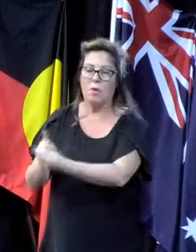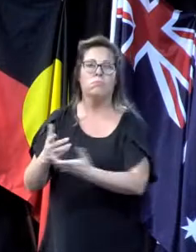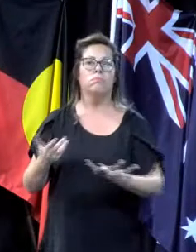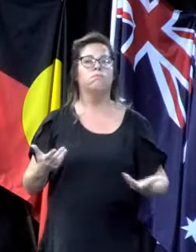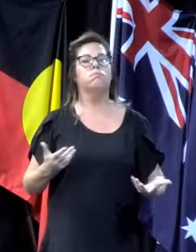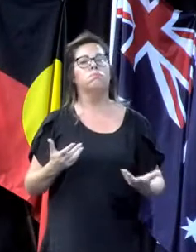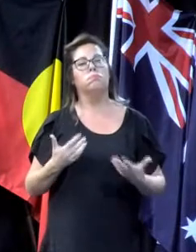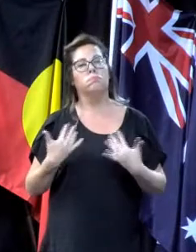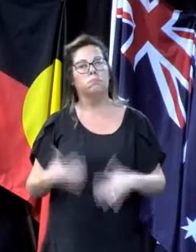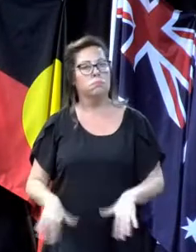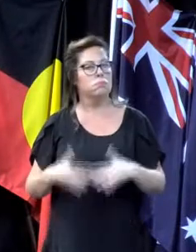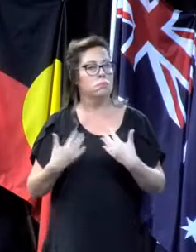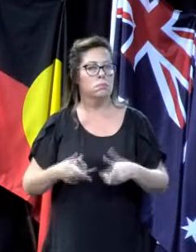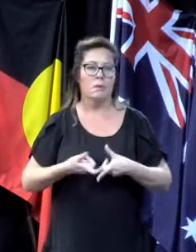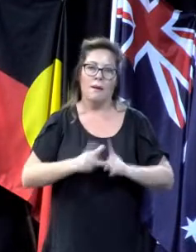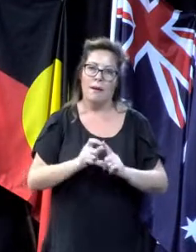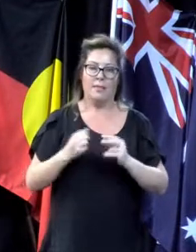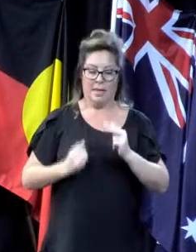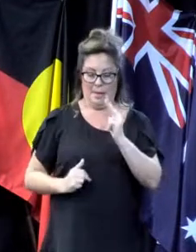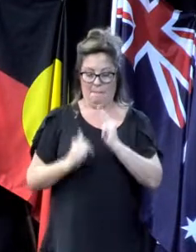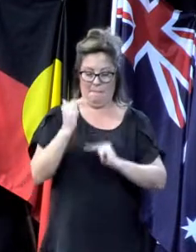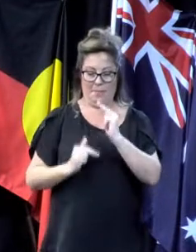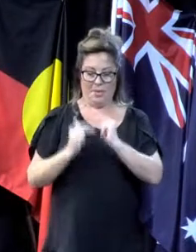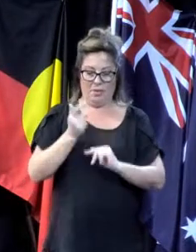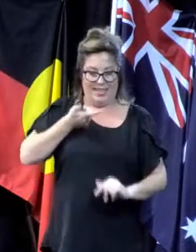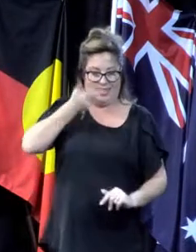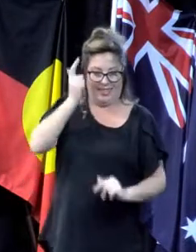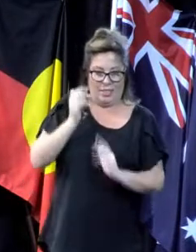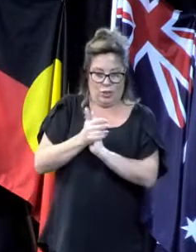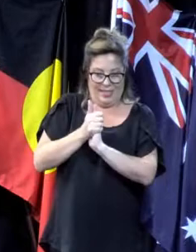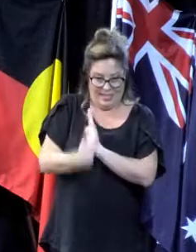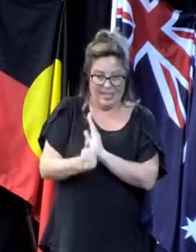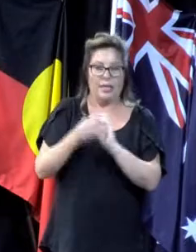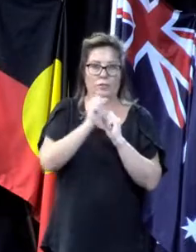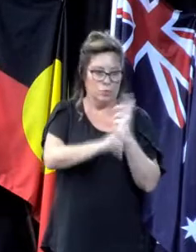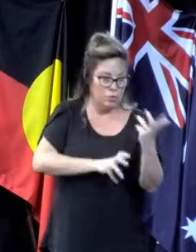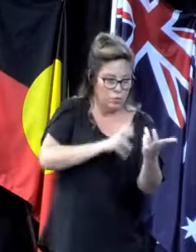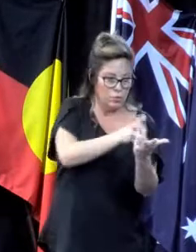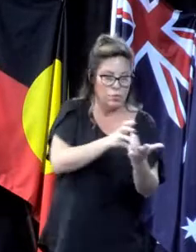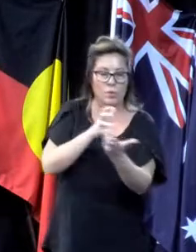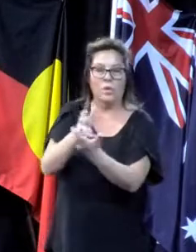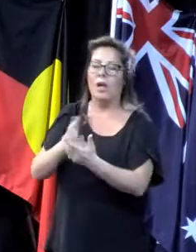Building teaching capability to teach students with disability requires co-teaching to build that. This is more about co-teaching.